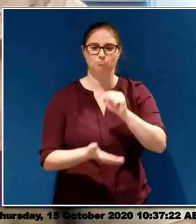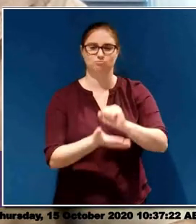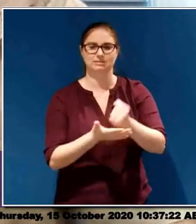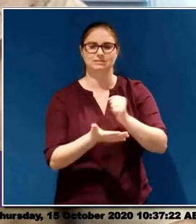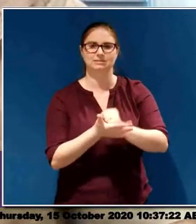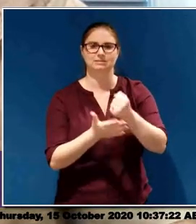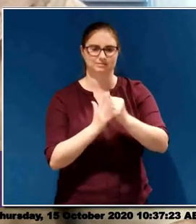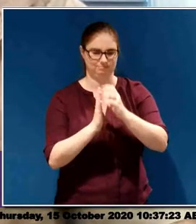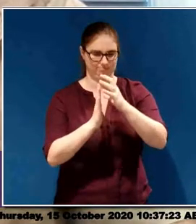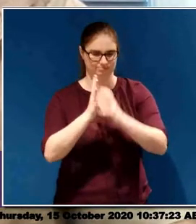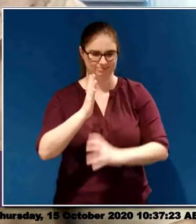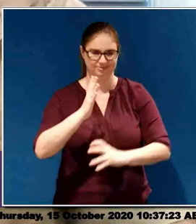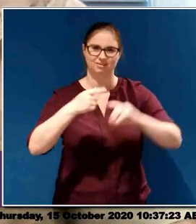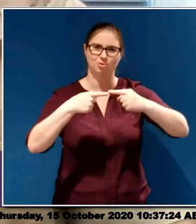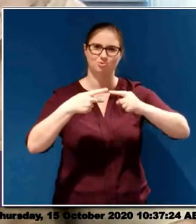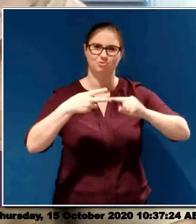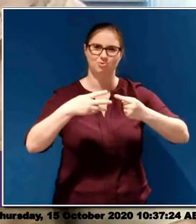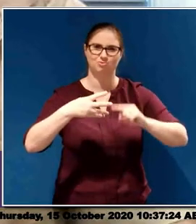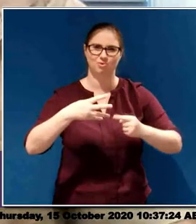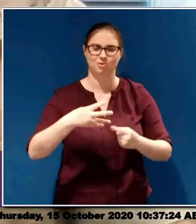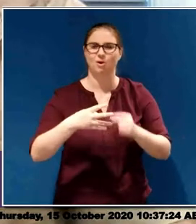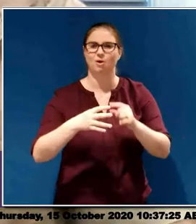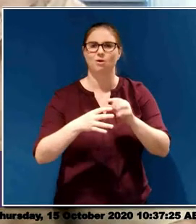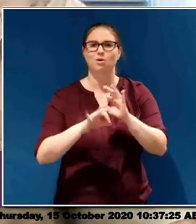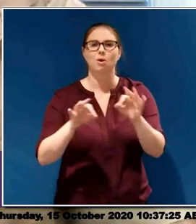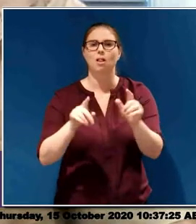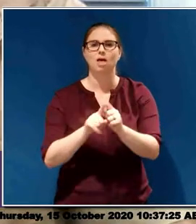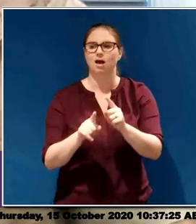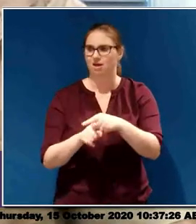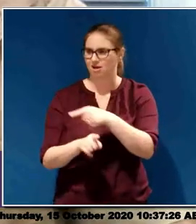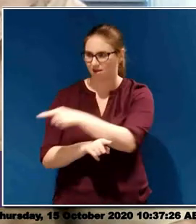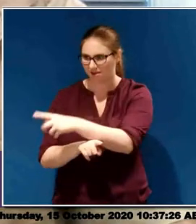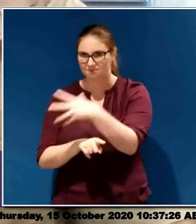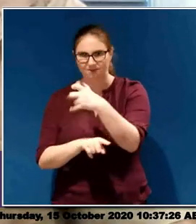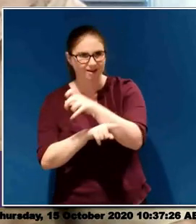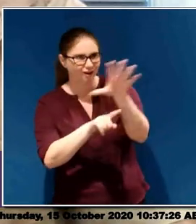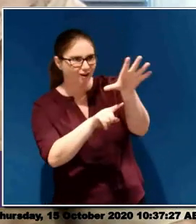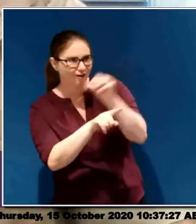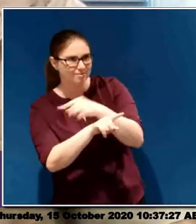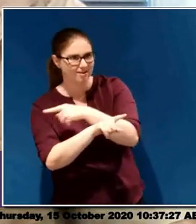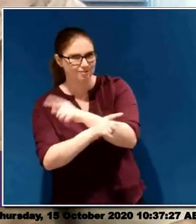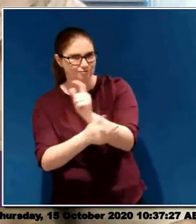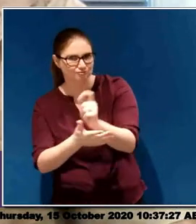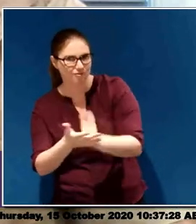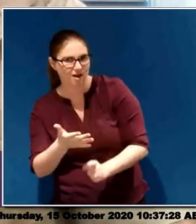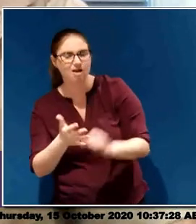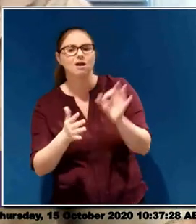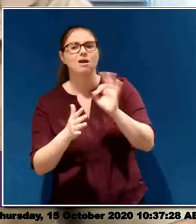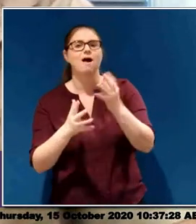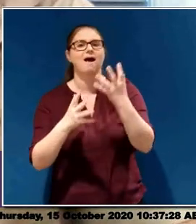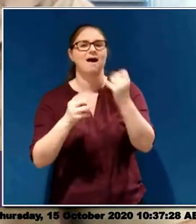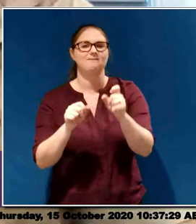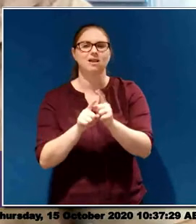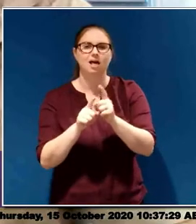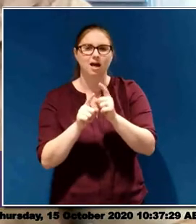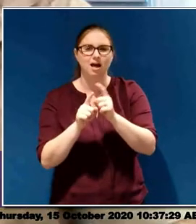of Jack having to write or copy off the board, he'd just trace over the letters. And he really, really liked her.